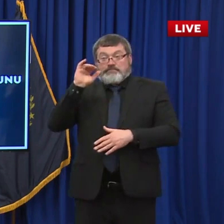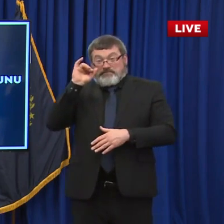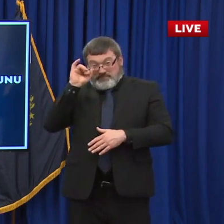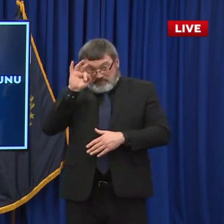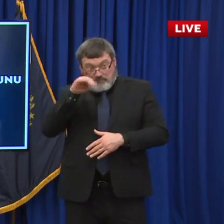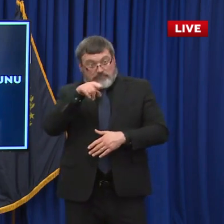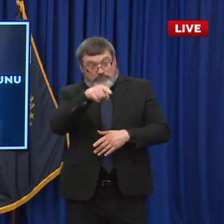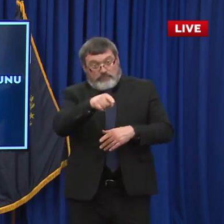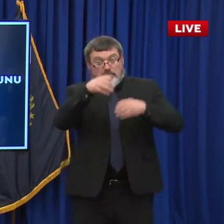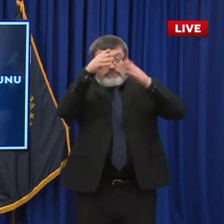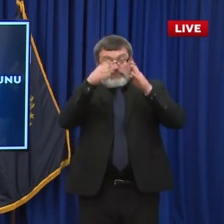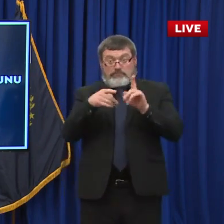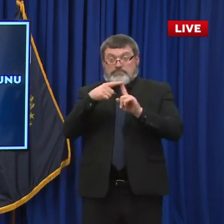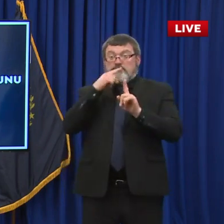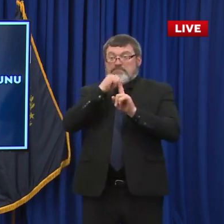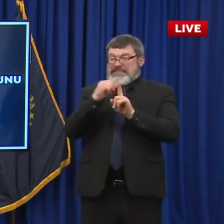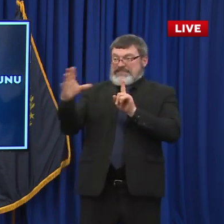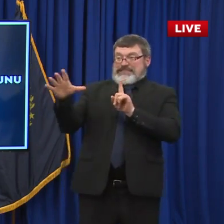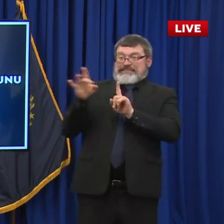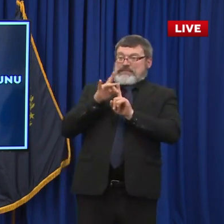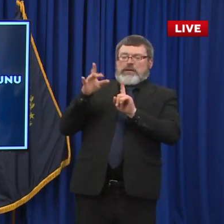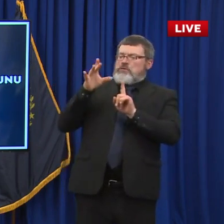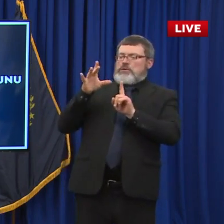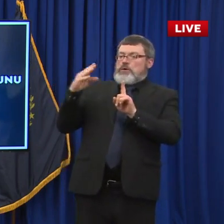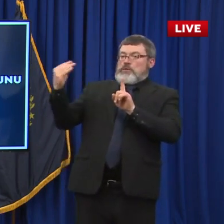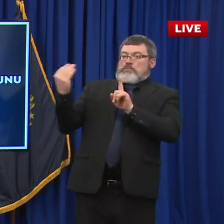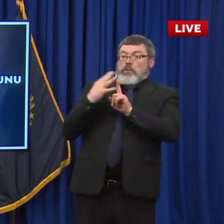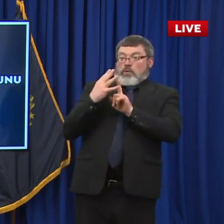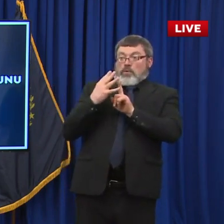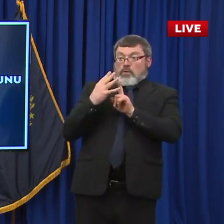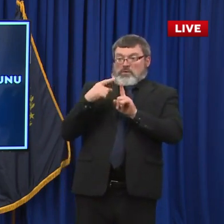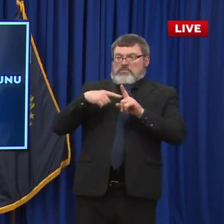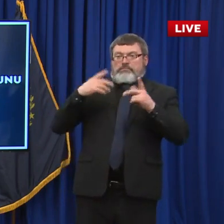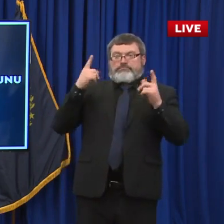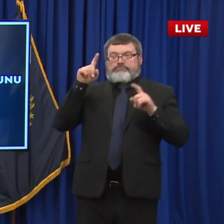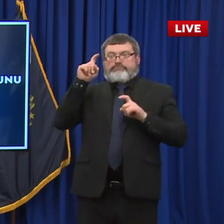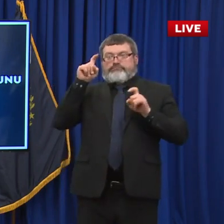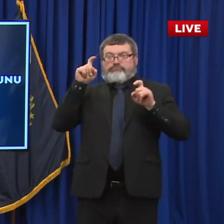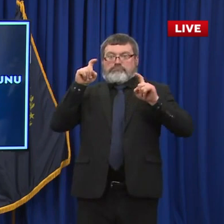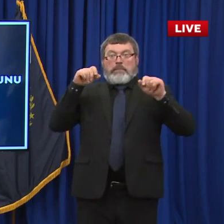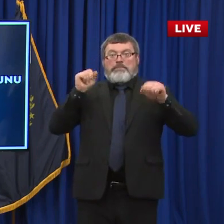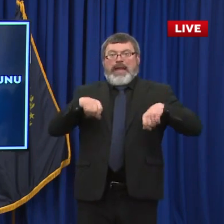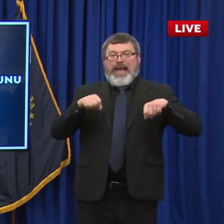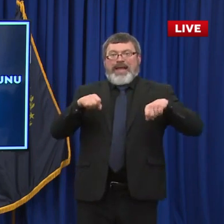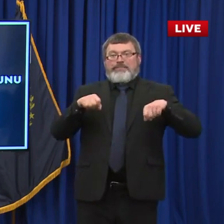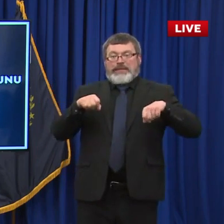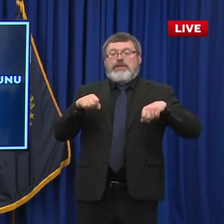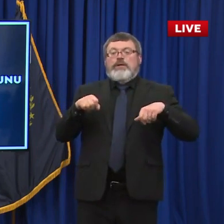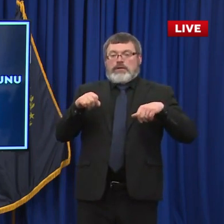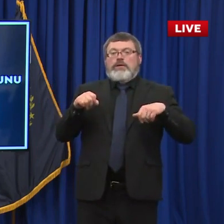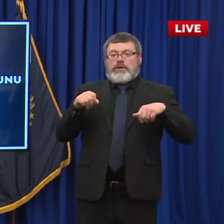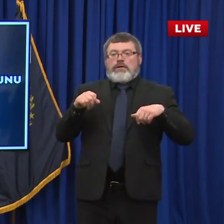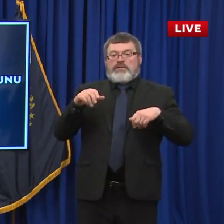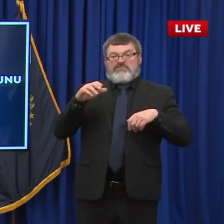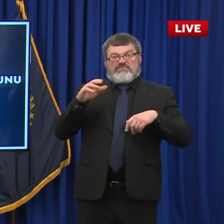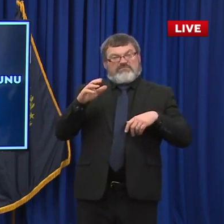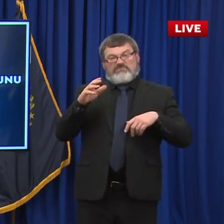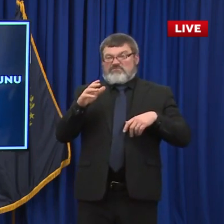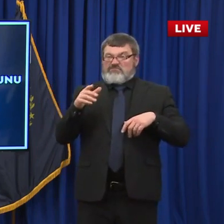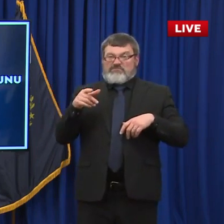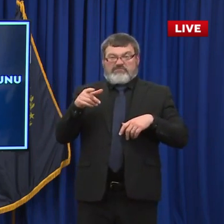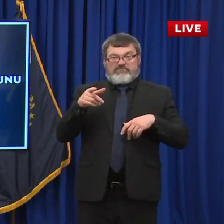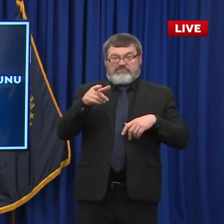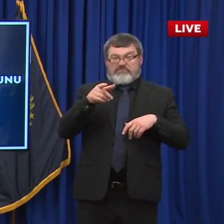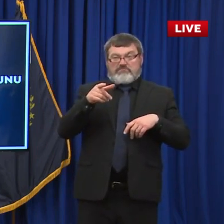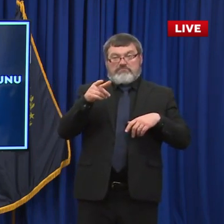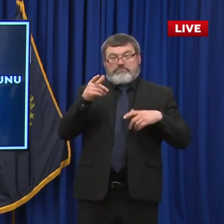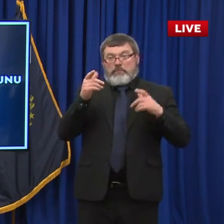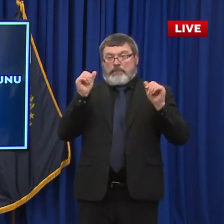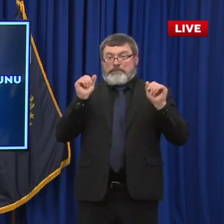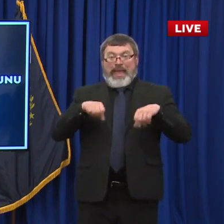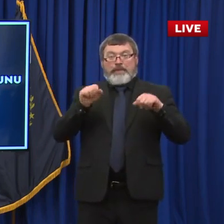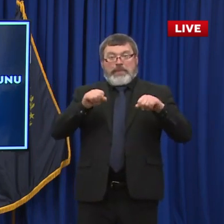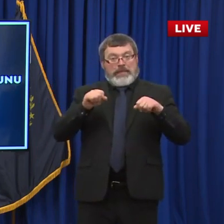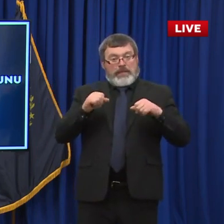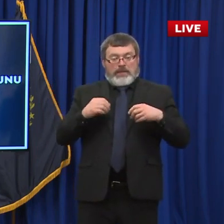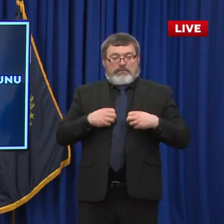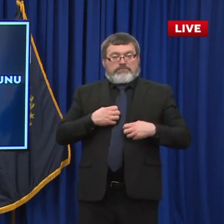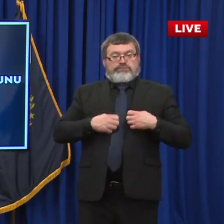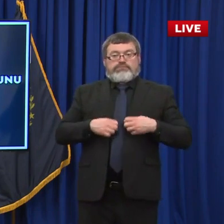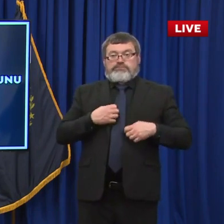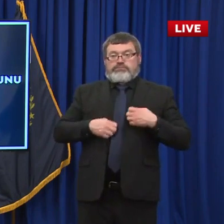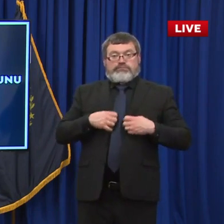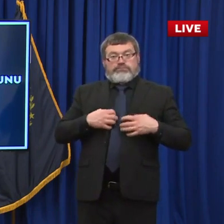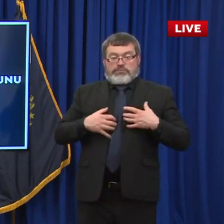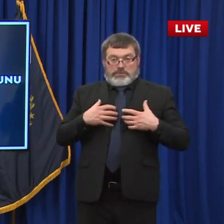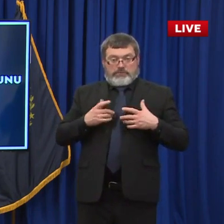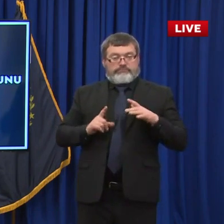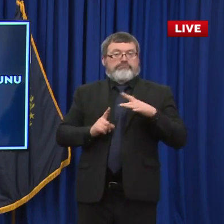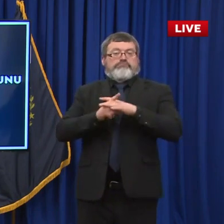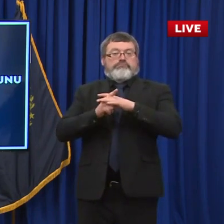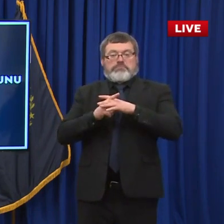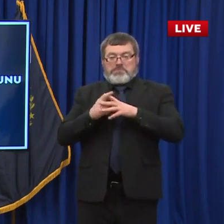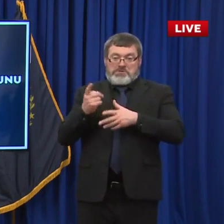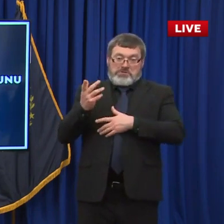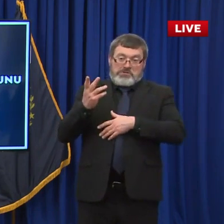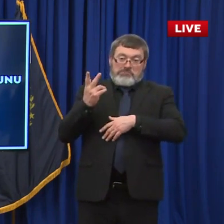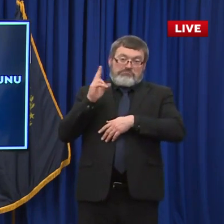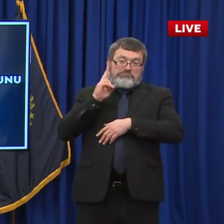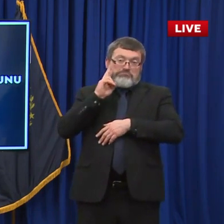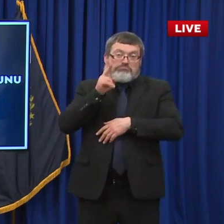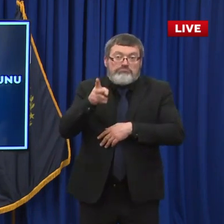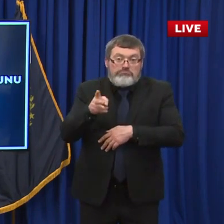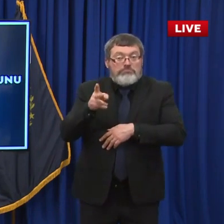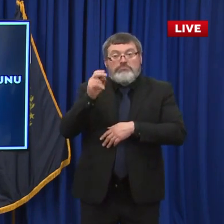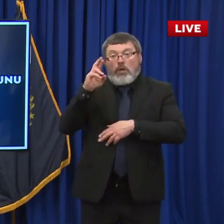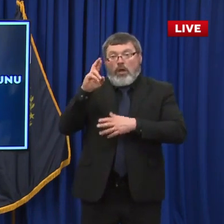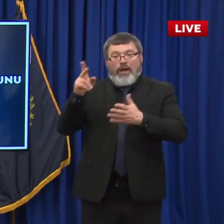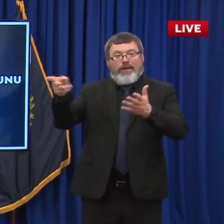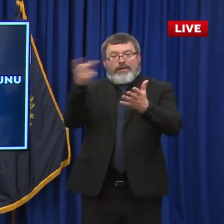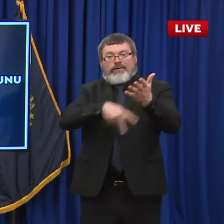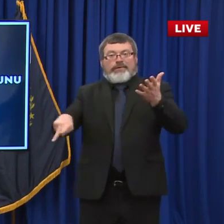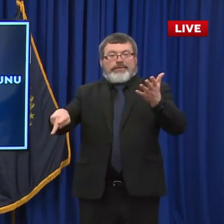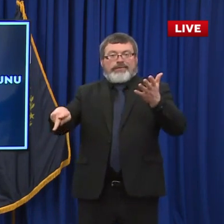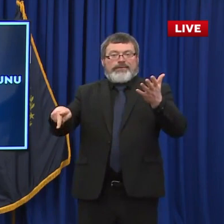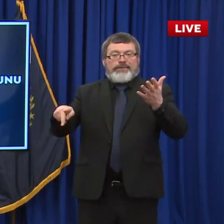WE STILL BELIEVE IF SOMEONE IS EXPOSED TO COVID-19, THEY CAN DEVELOP OR COU DEVELOP THE INFECTION THEMSELVES, COVID-19 DISEASE, ANYWHERE FROM TWO TO 14 DAYS AFTER AN EXPOSURE.